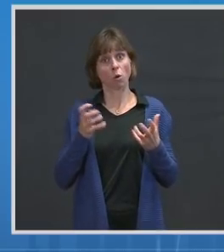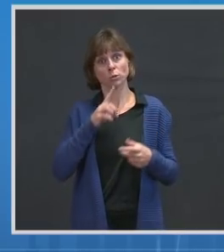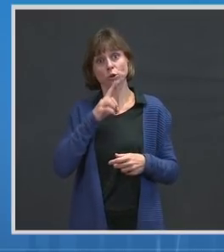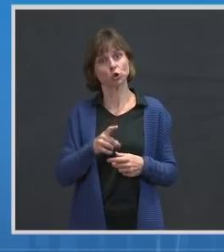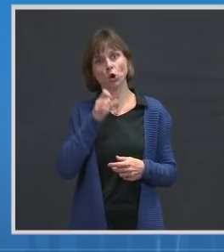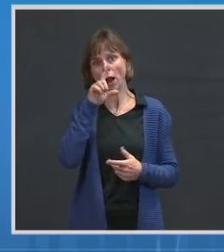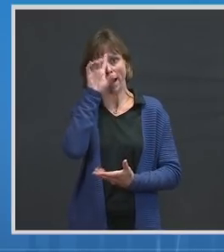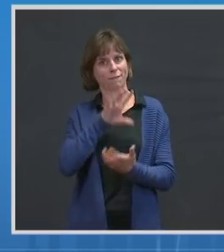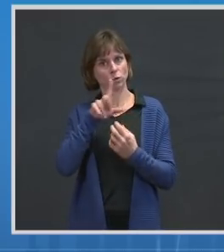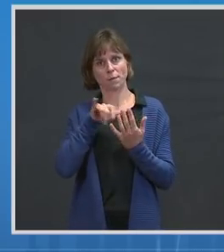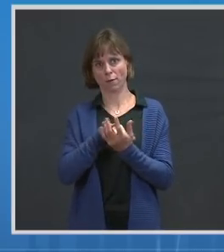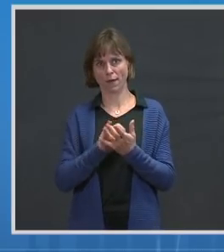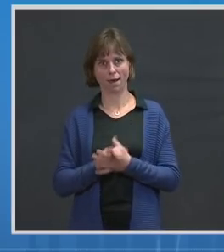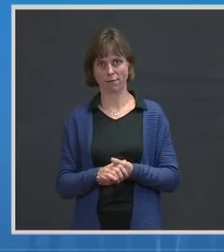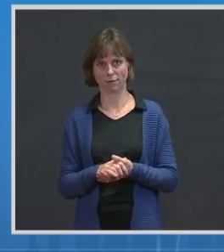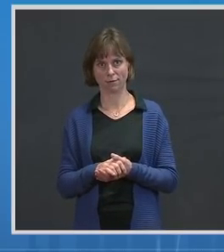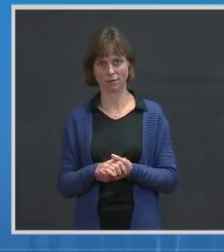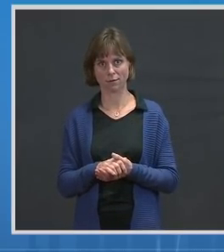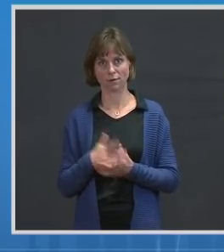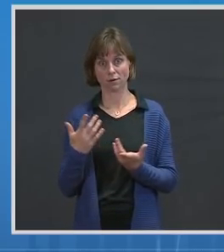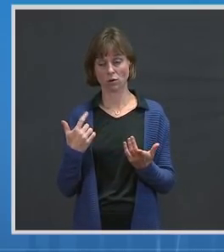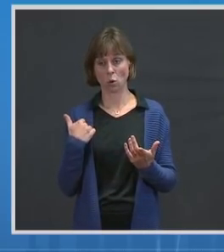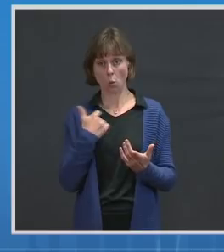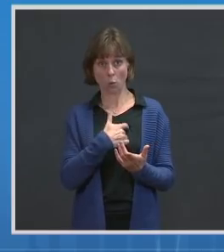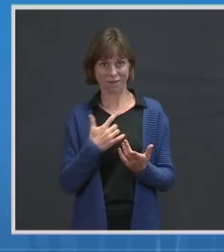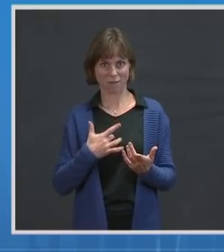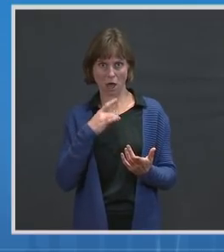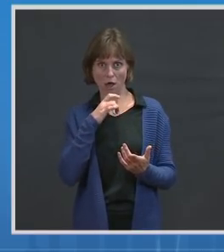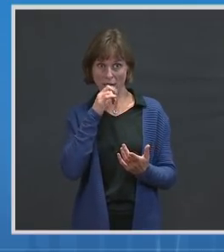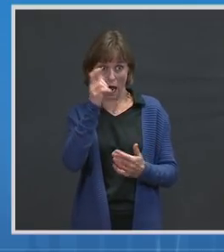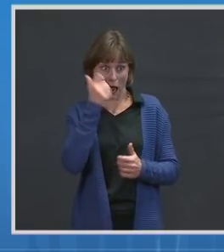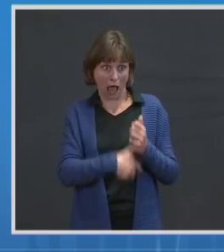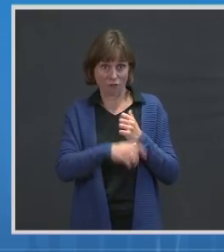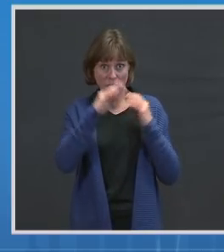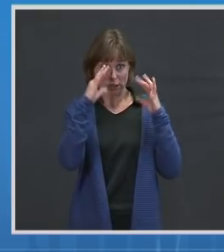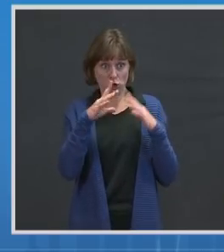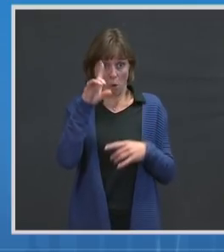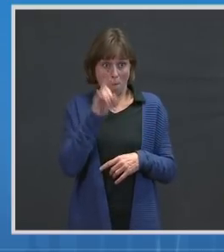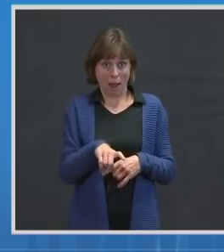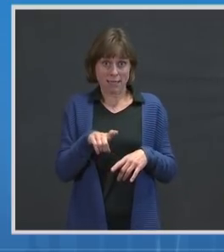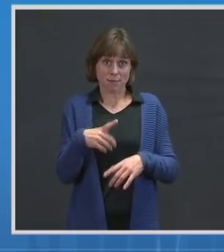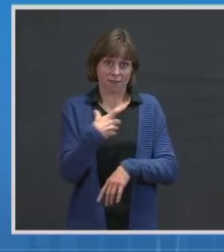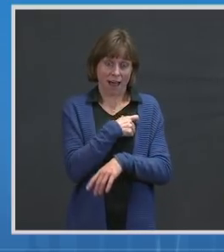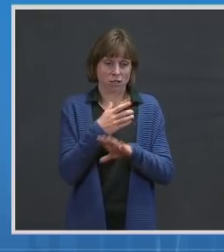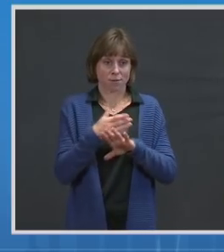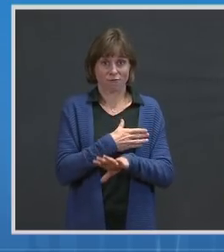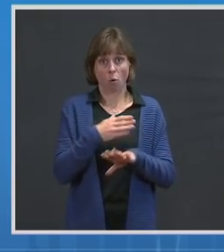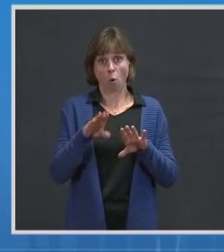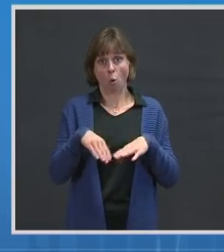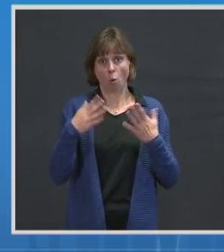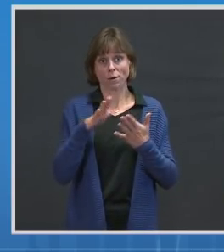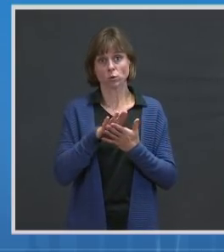Even though we don't feel that every teacher needs to be vaccinated before you can open a school, that doesn't take away from the fact